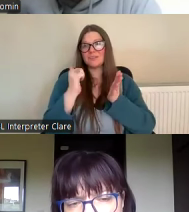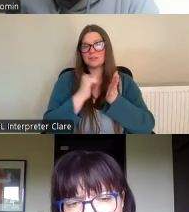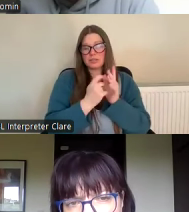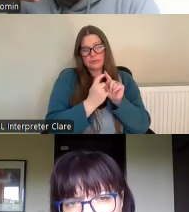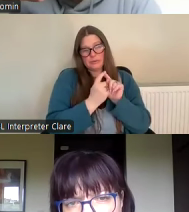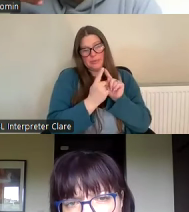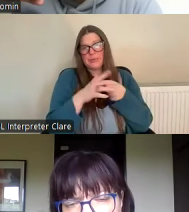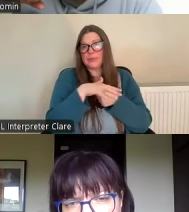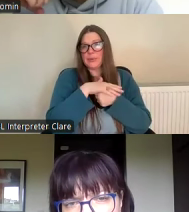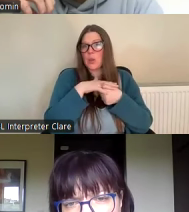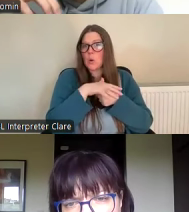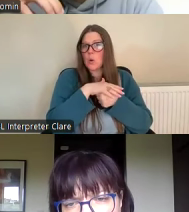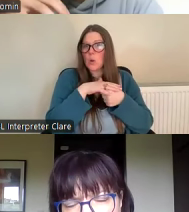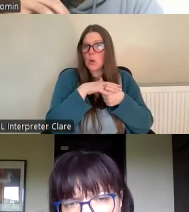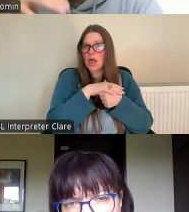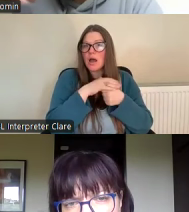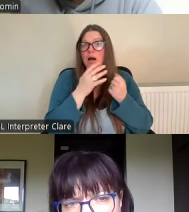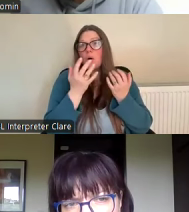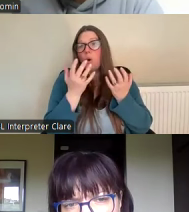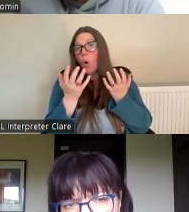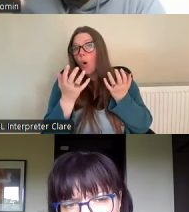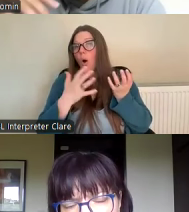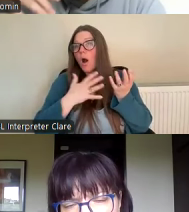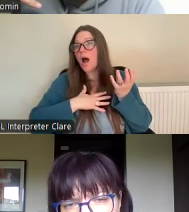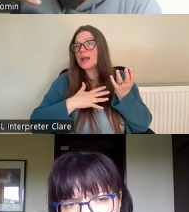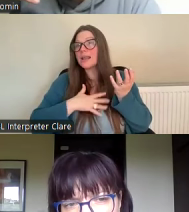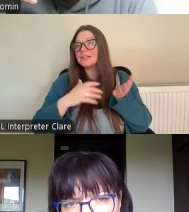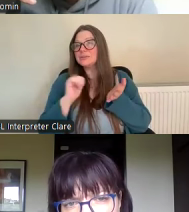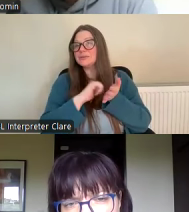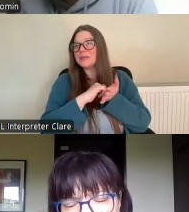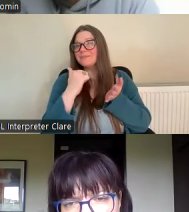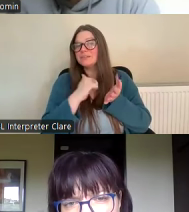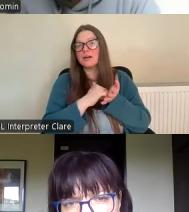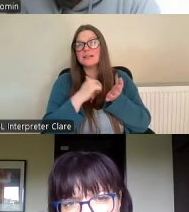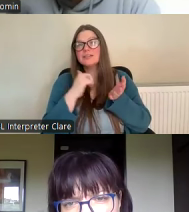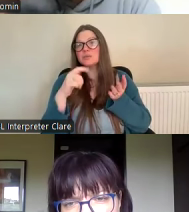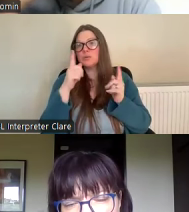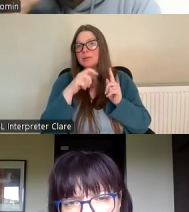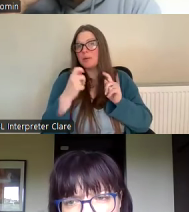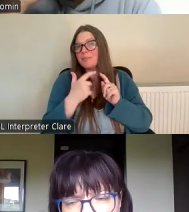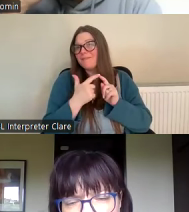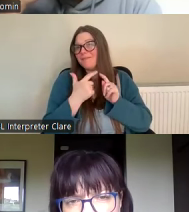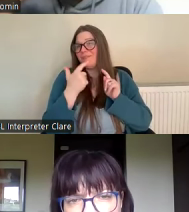but then we might want to advertise to people that are a little bit further away and then show them a different ad,